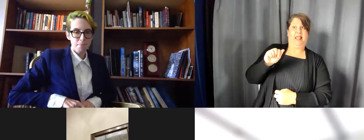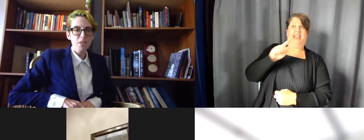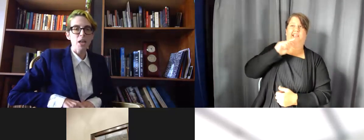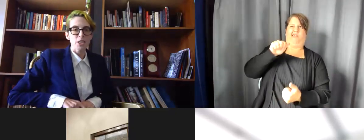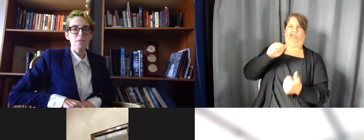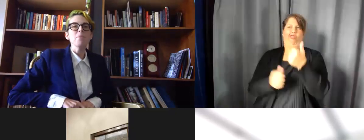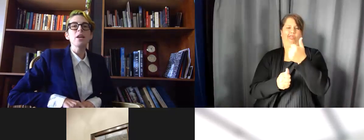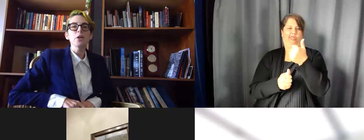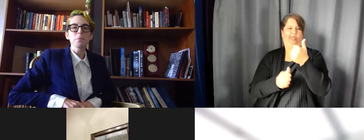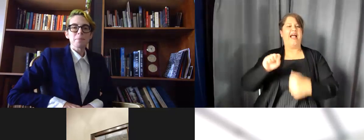Farrah Garland: Gotcha. Thank you.